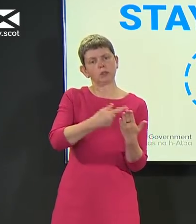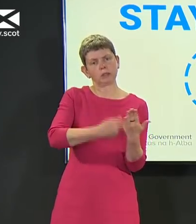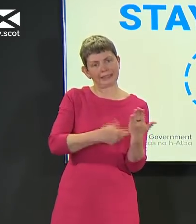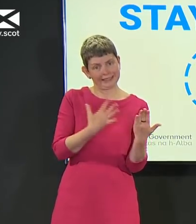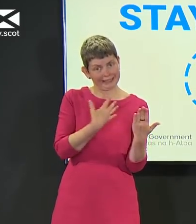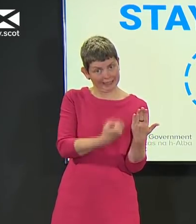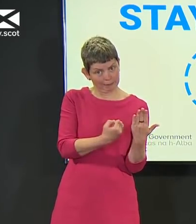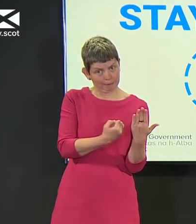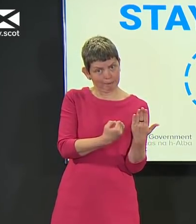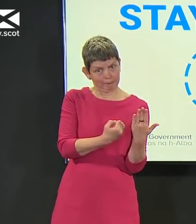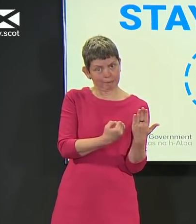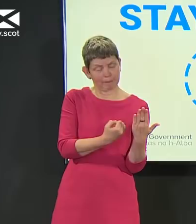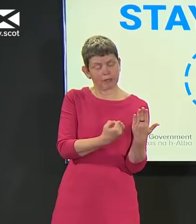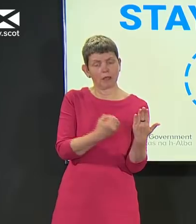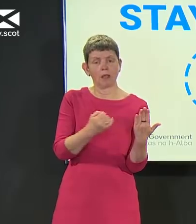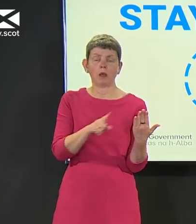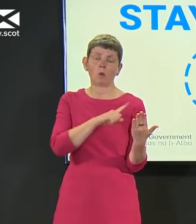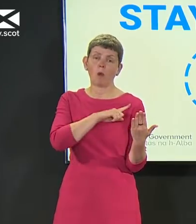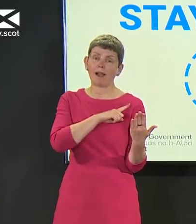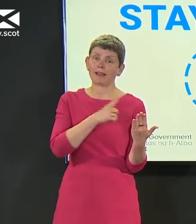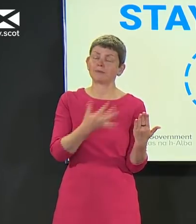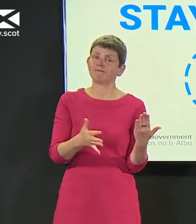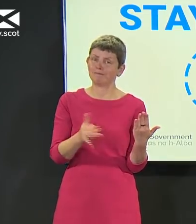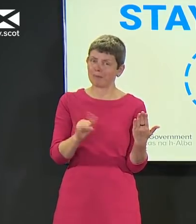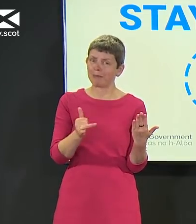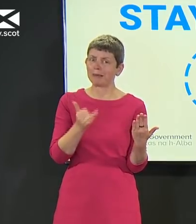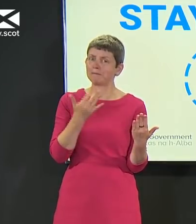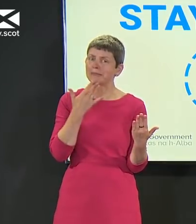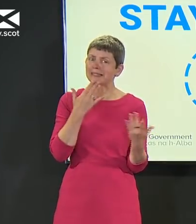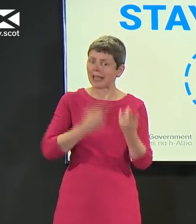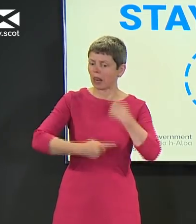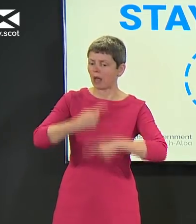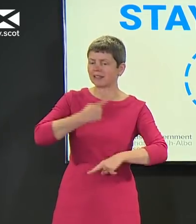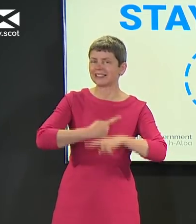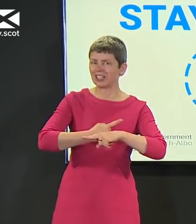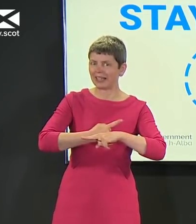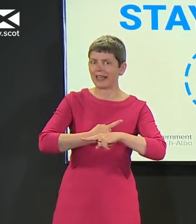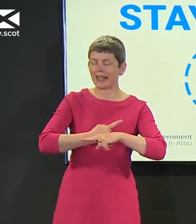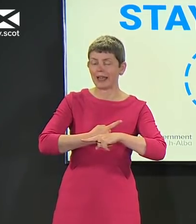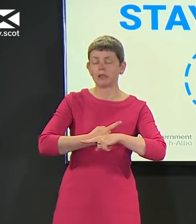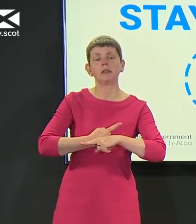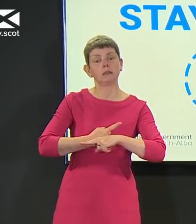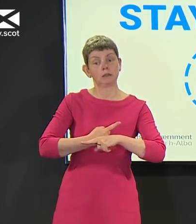that we perhaps made as we came out of lockdown last time and open up international travel